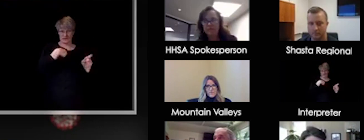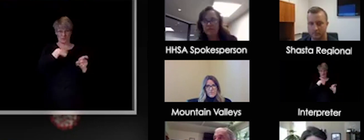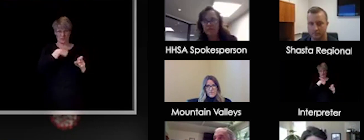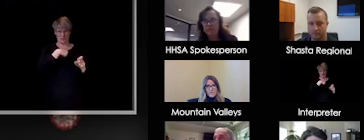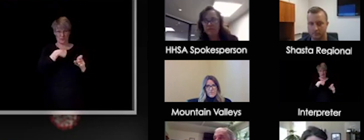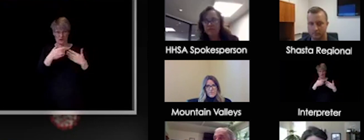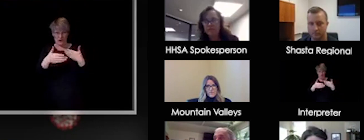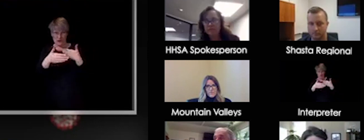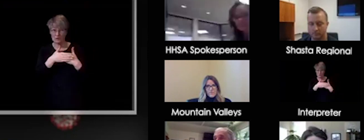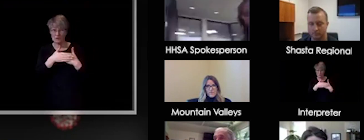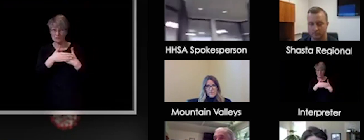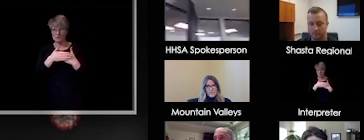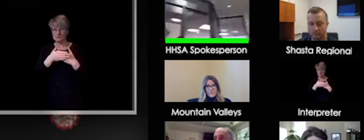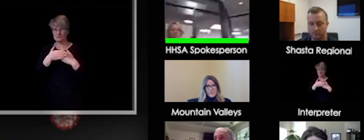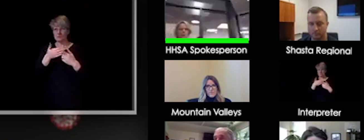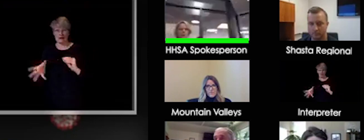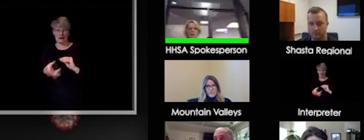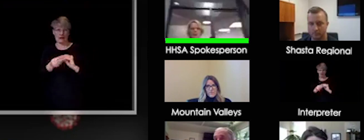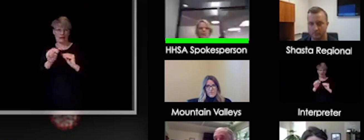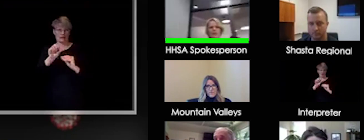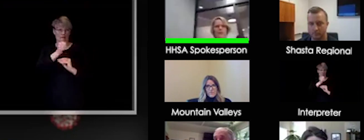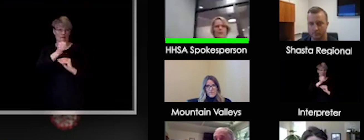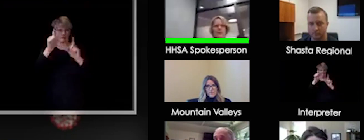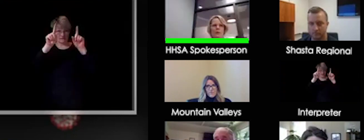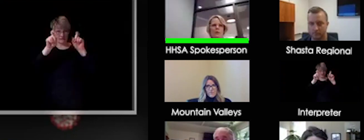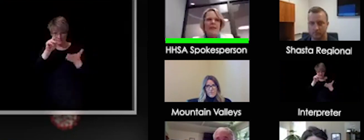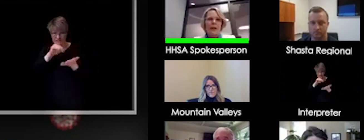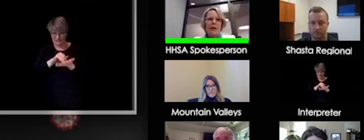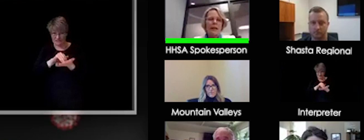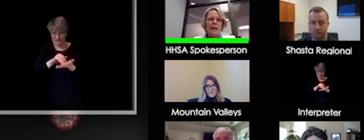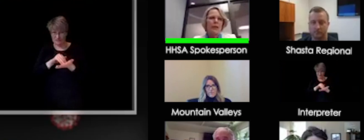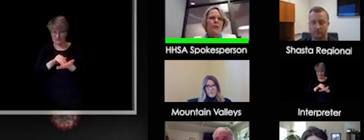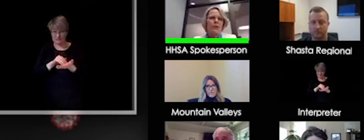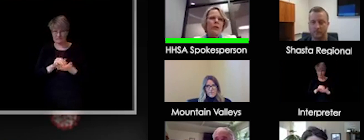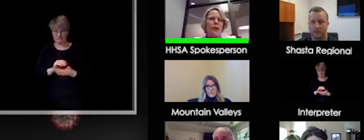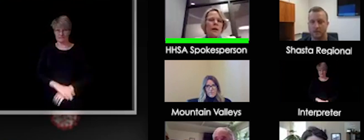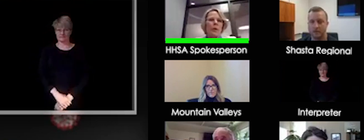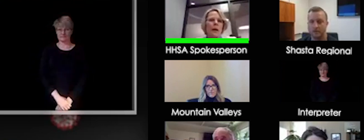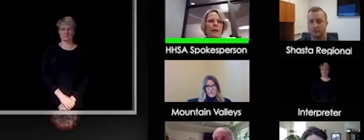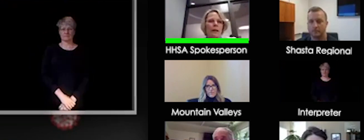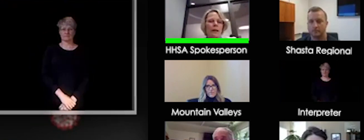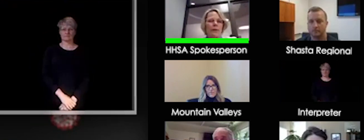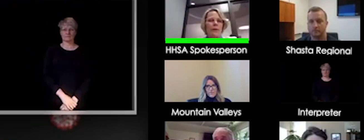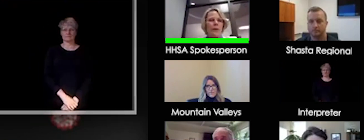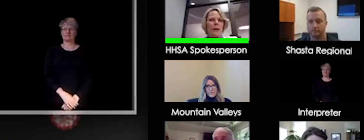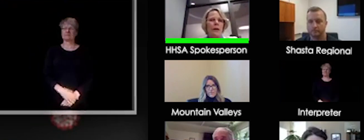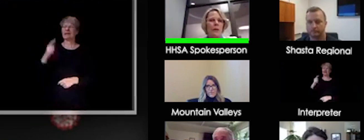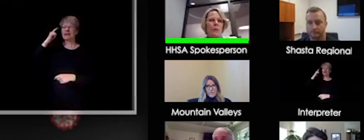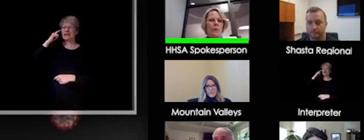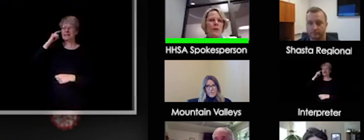our capacity for that? Dean, I think we’re getting closer. We had